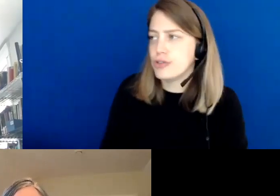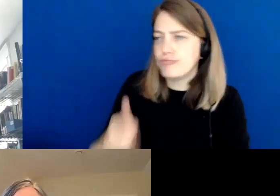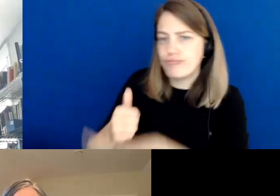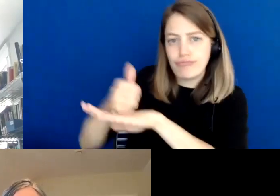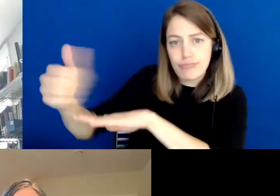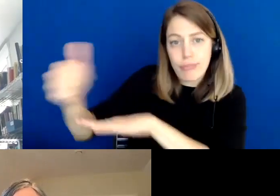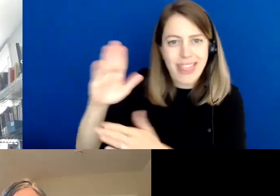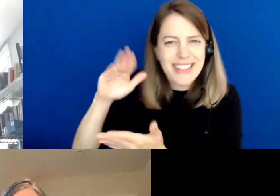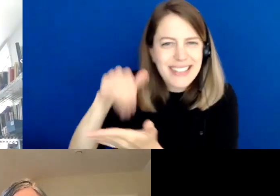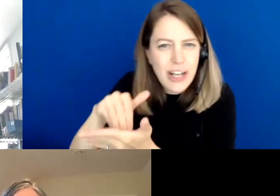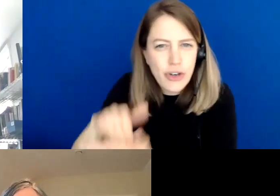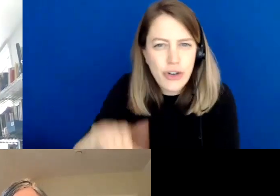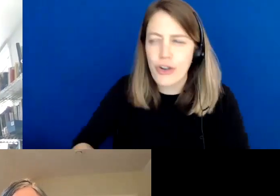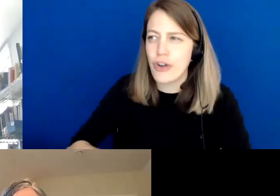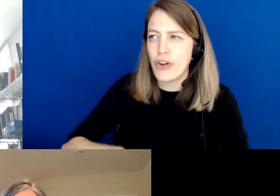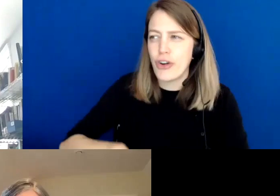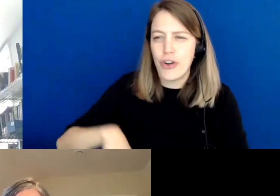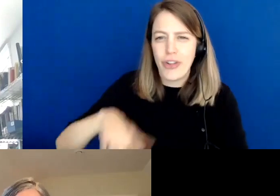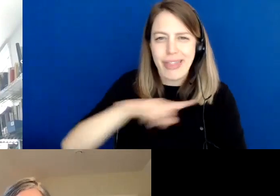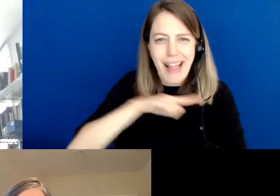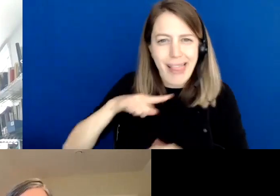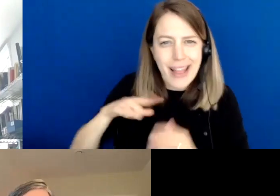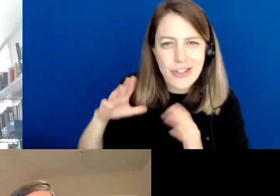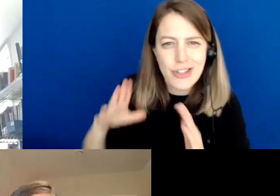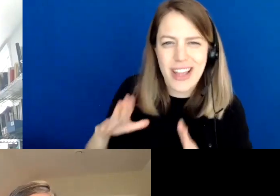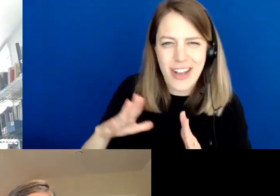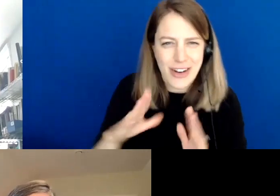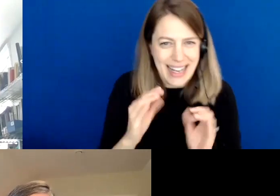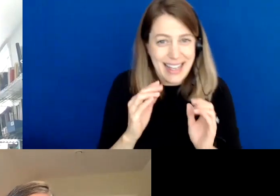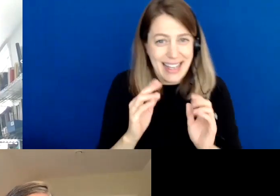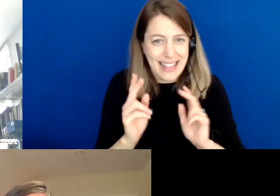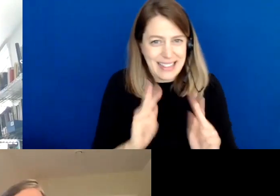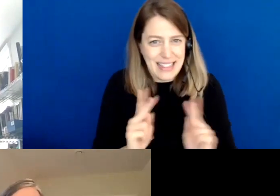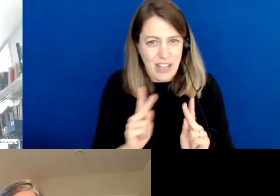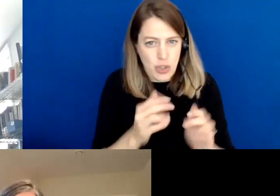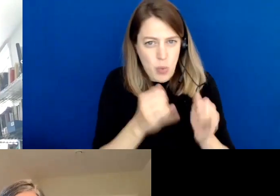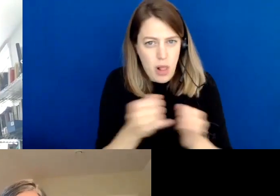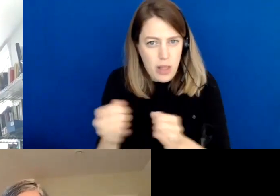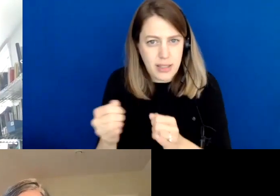and individuals were to blame.